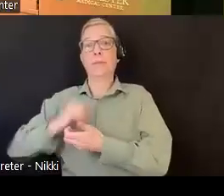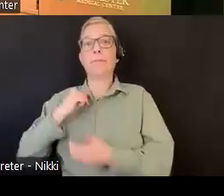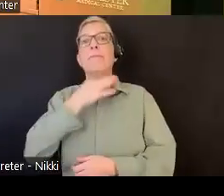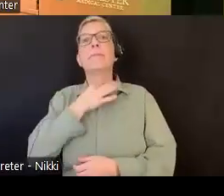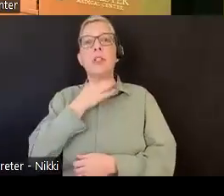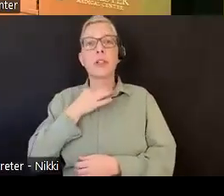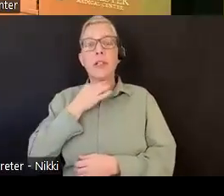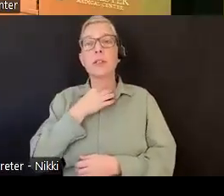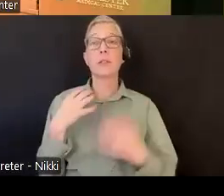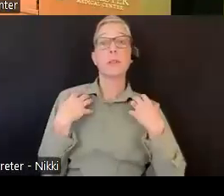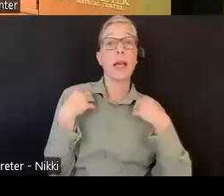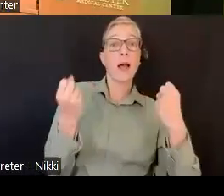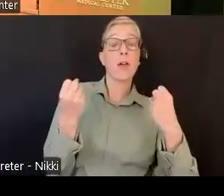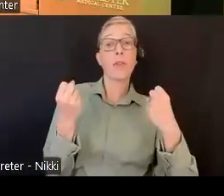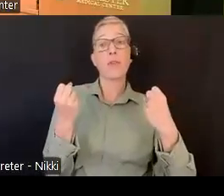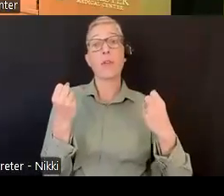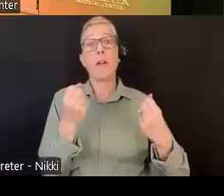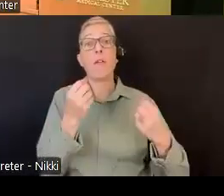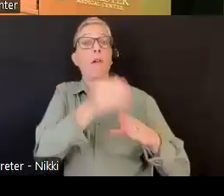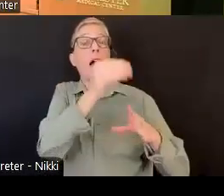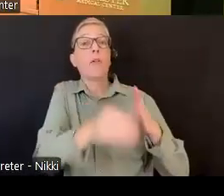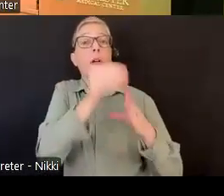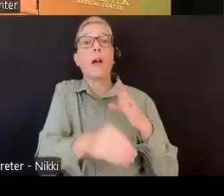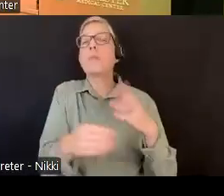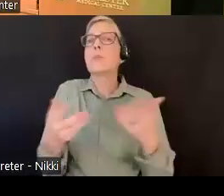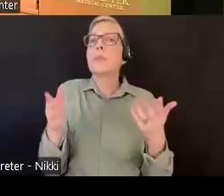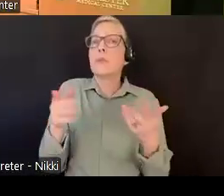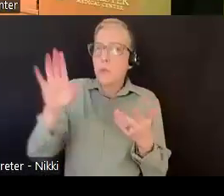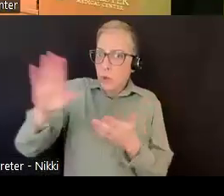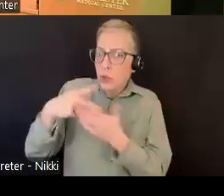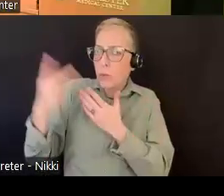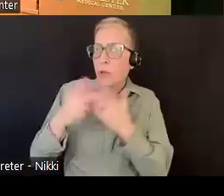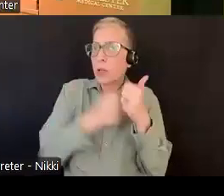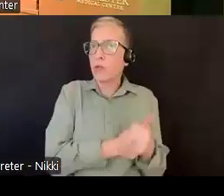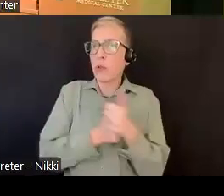outcomes your program is tracking and how they sort of interpret those findings to decide